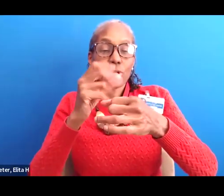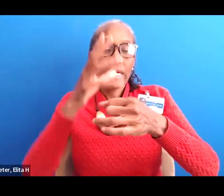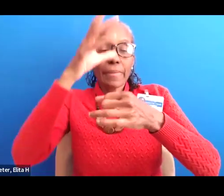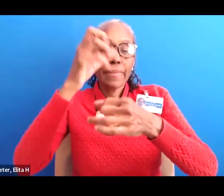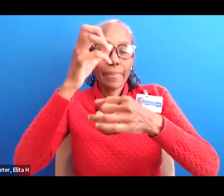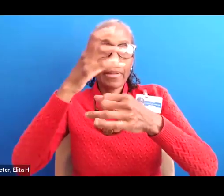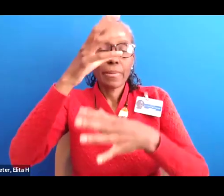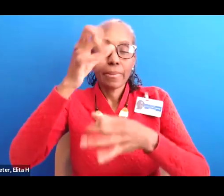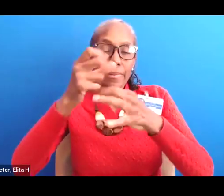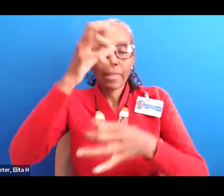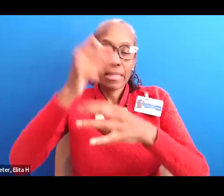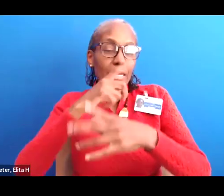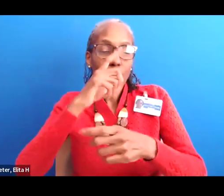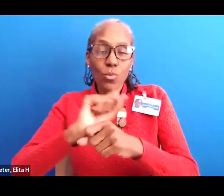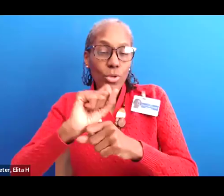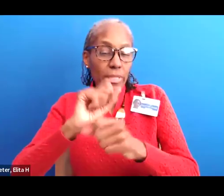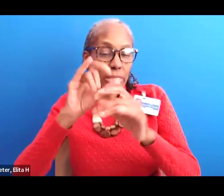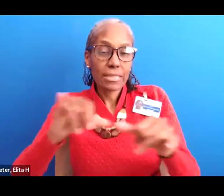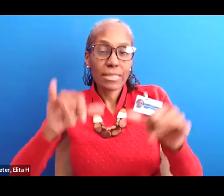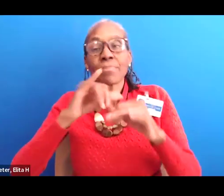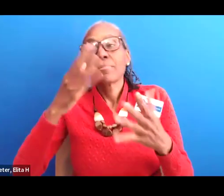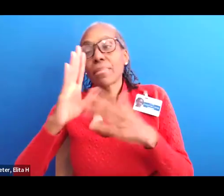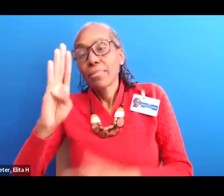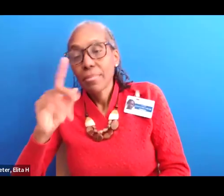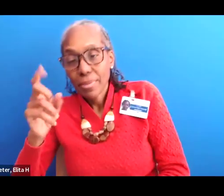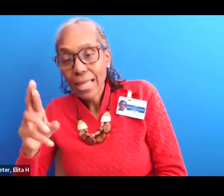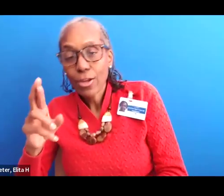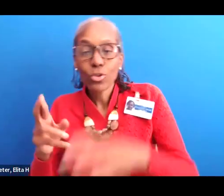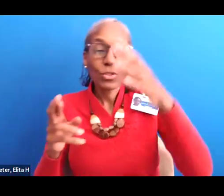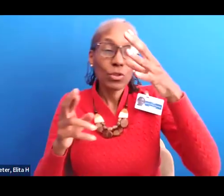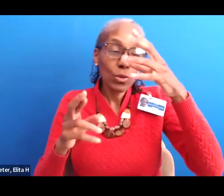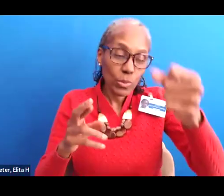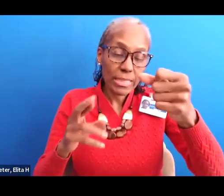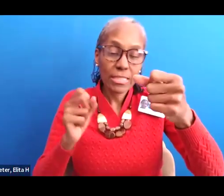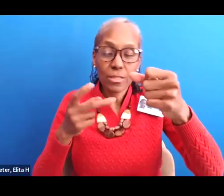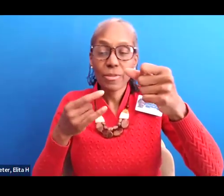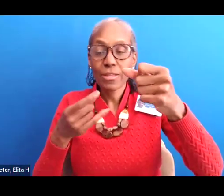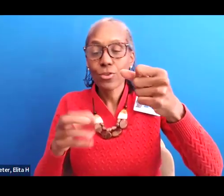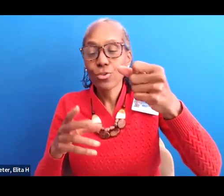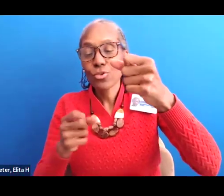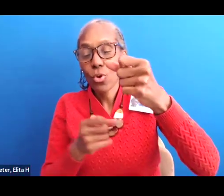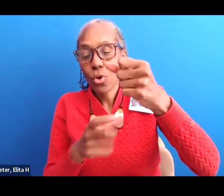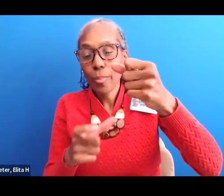Sometimes things aren't working. Maybe the bladder's squeezing, but the sphincter is still open. There's an accident.